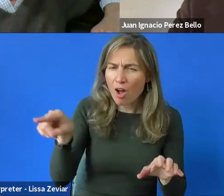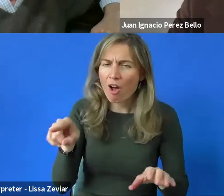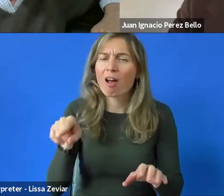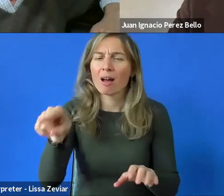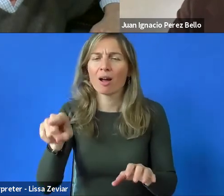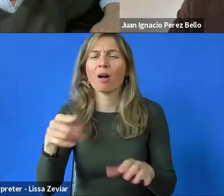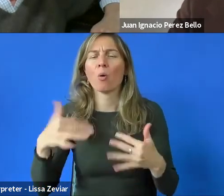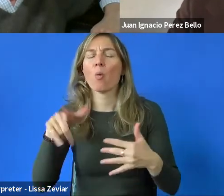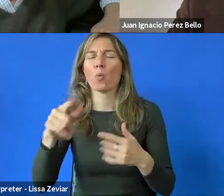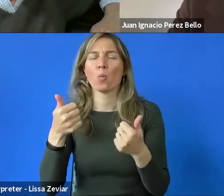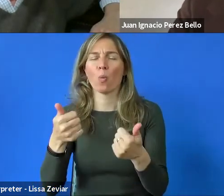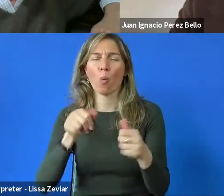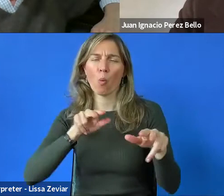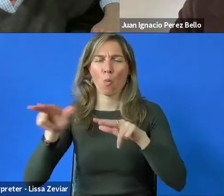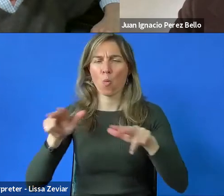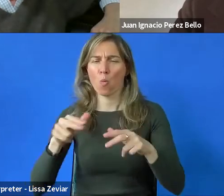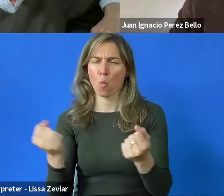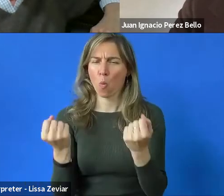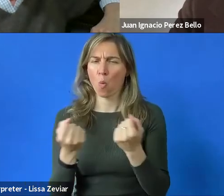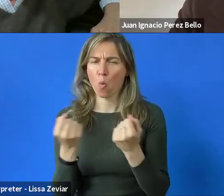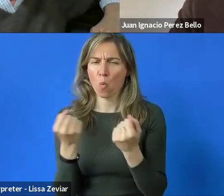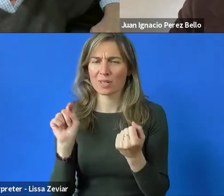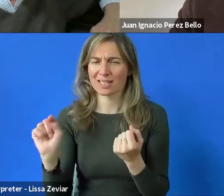that was shared with us on the admissibility requirement